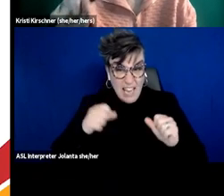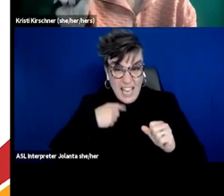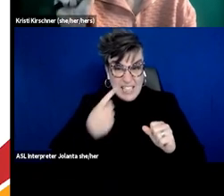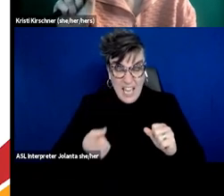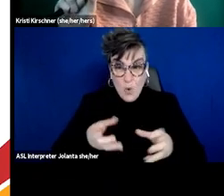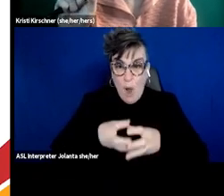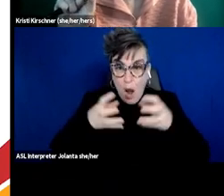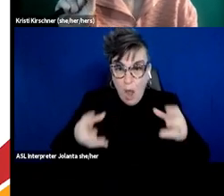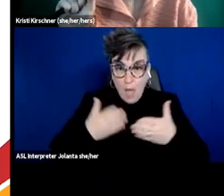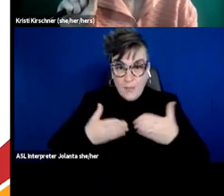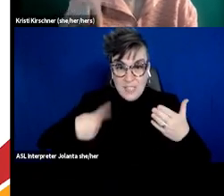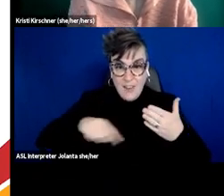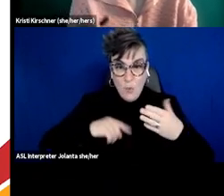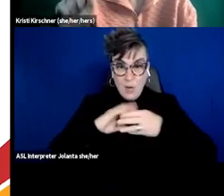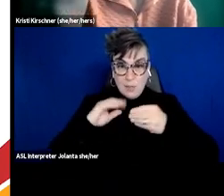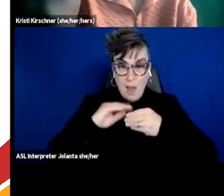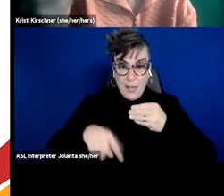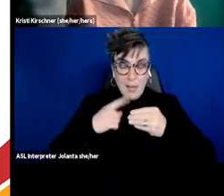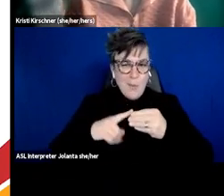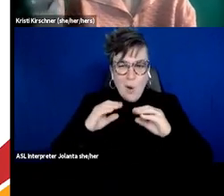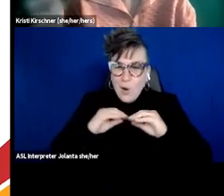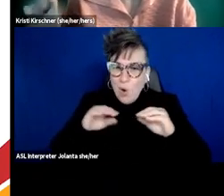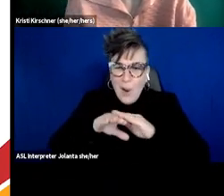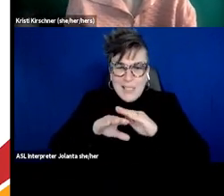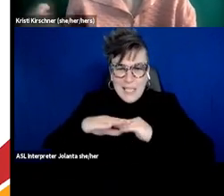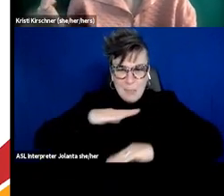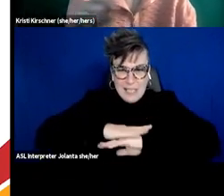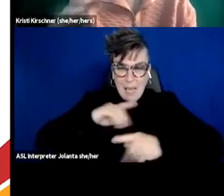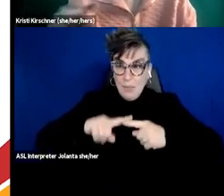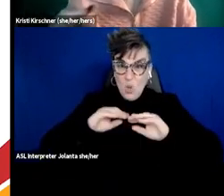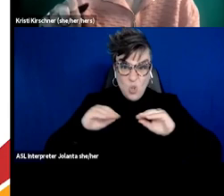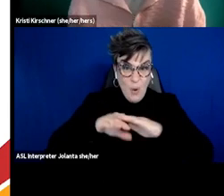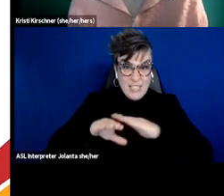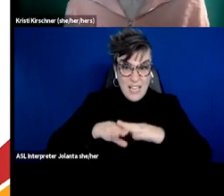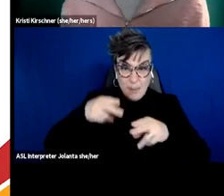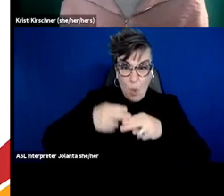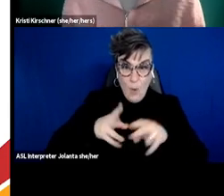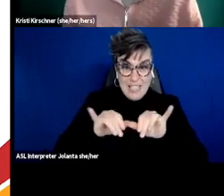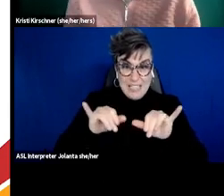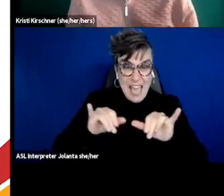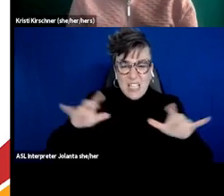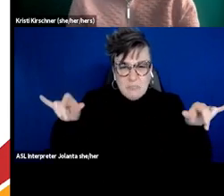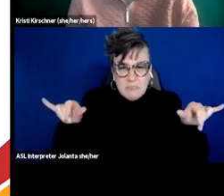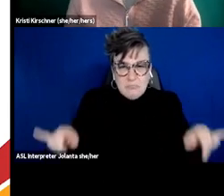about, no accessible tables, no accessible weight scales, those were all supposed to